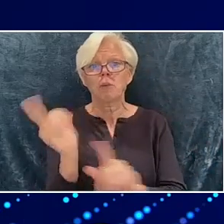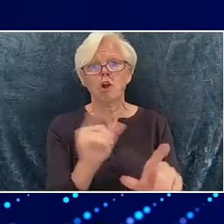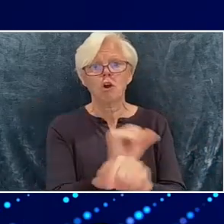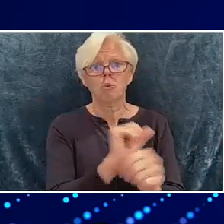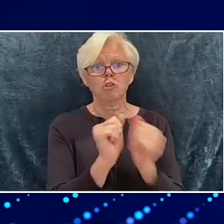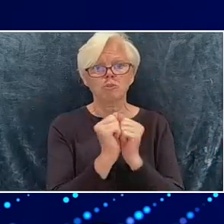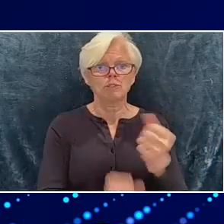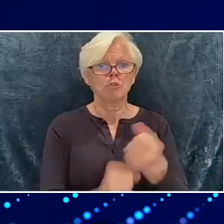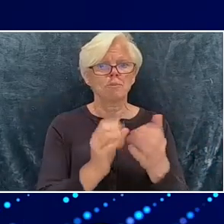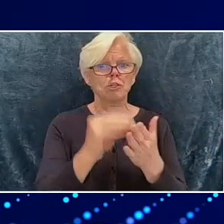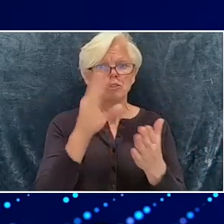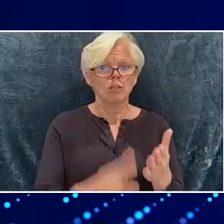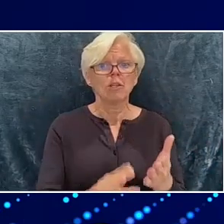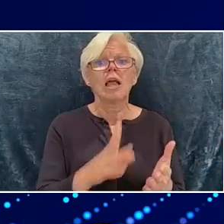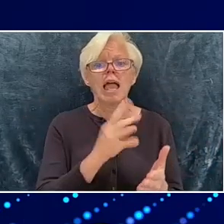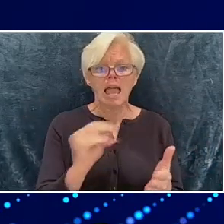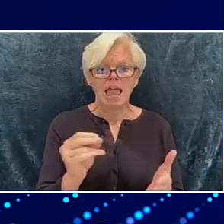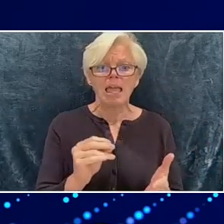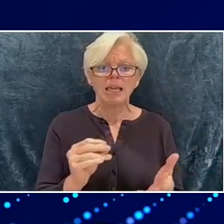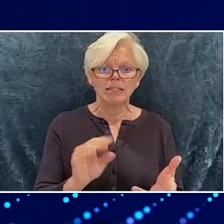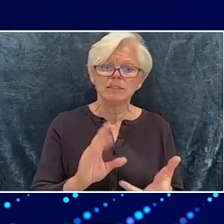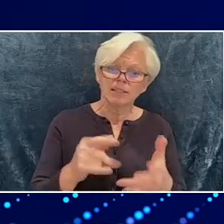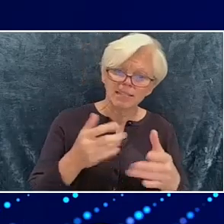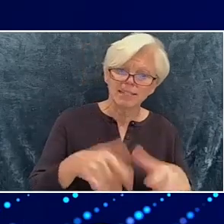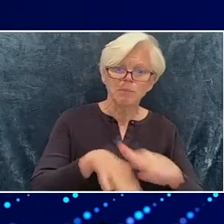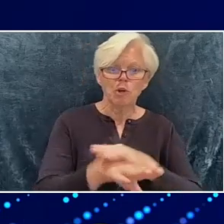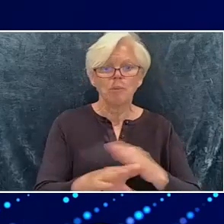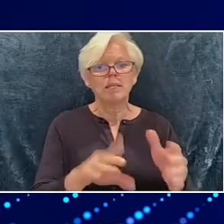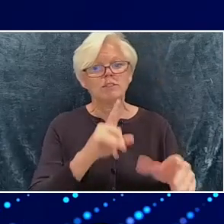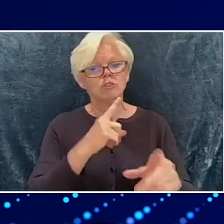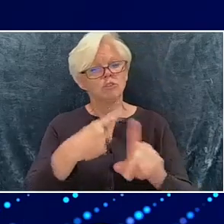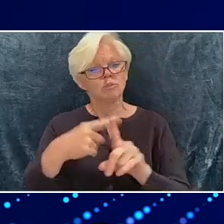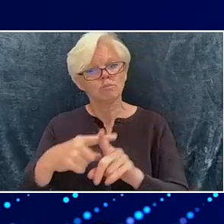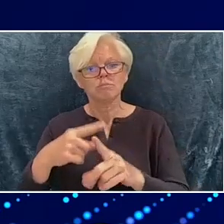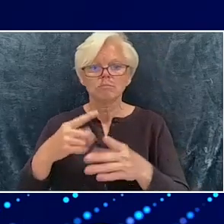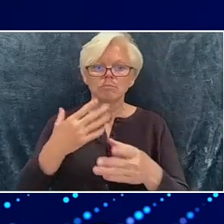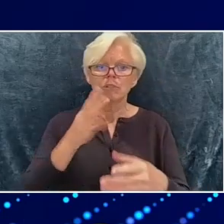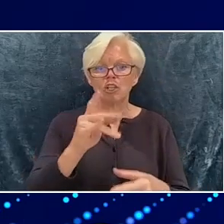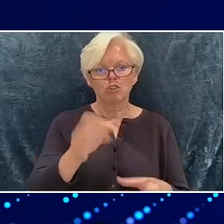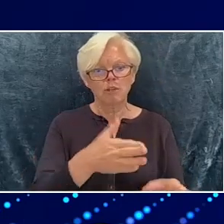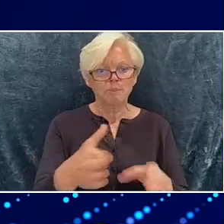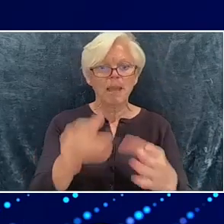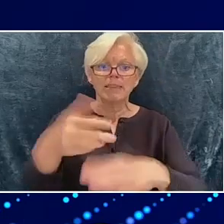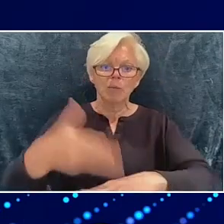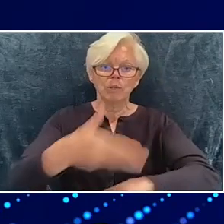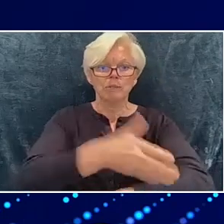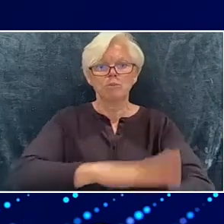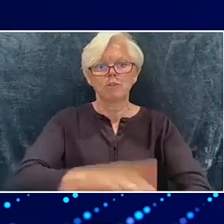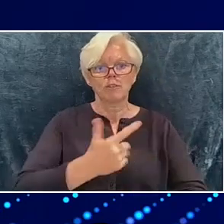accessing promising career paths that can enhance their lives. Thank you so much for your time, I appreciate it.